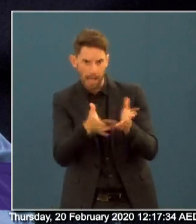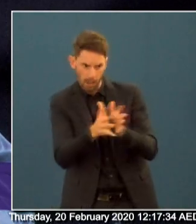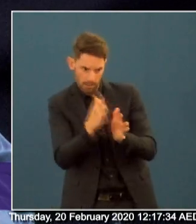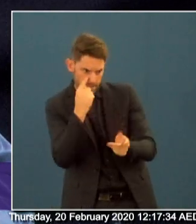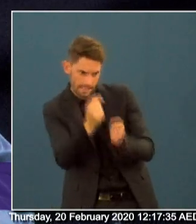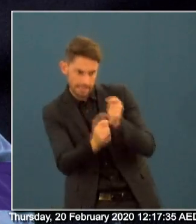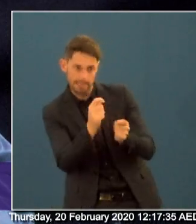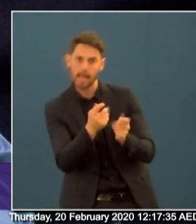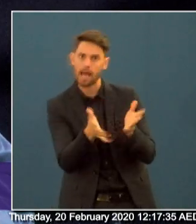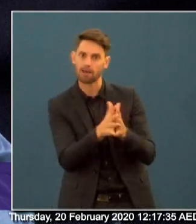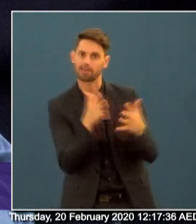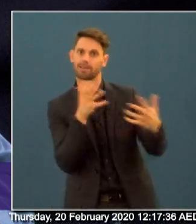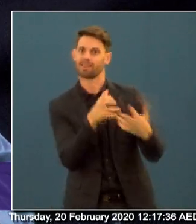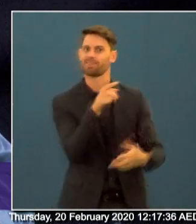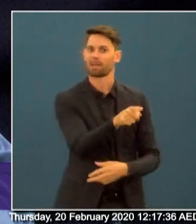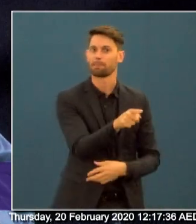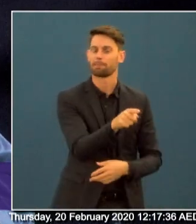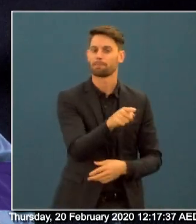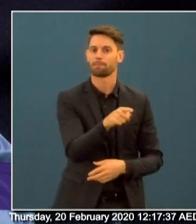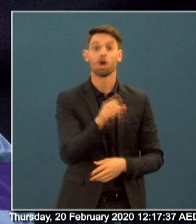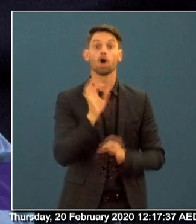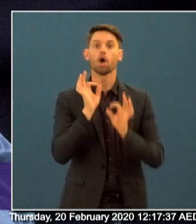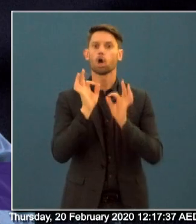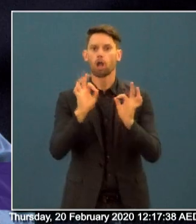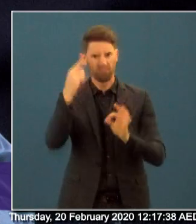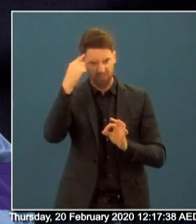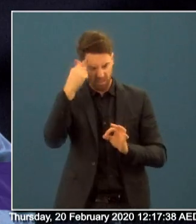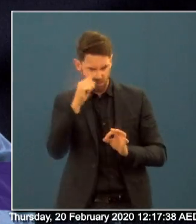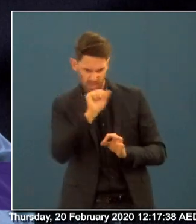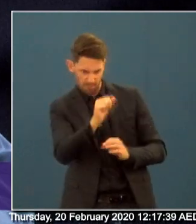related to the disability itself, we won't get very far.